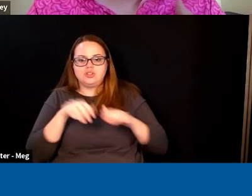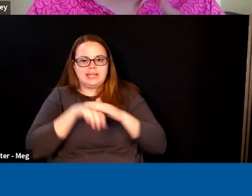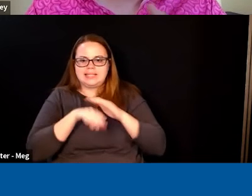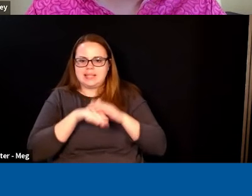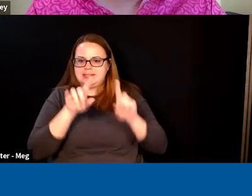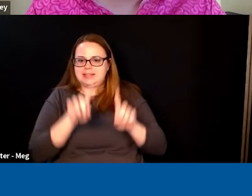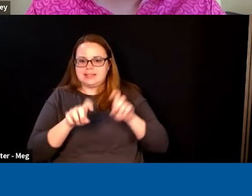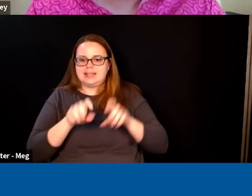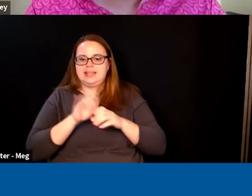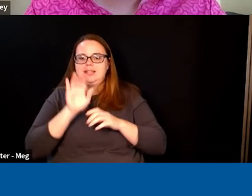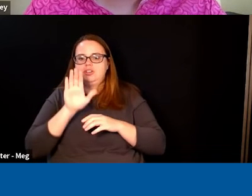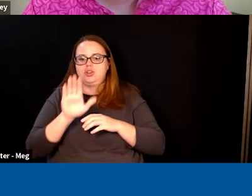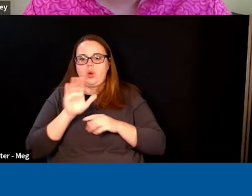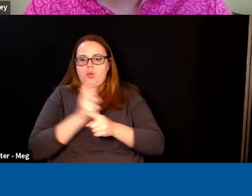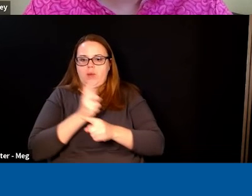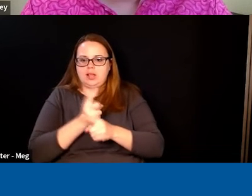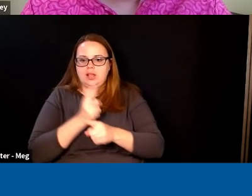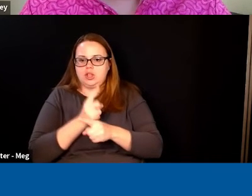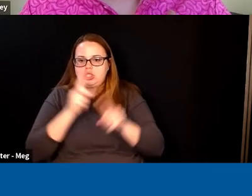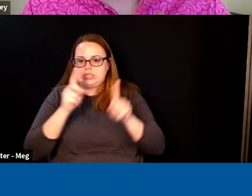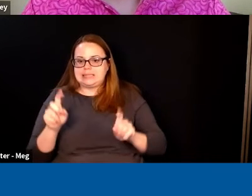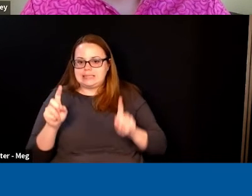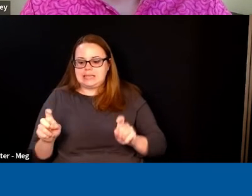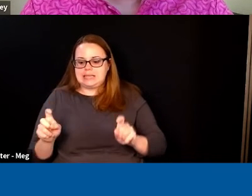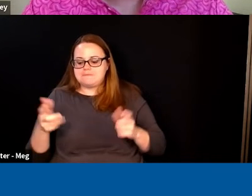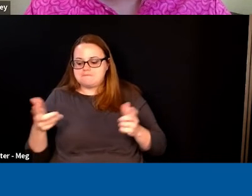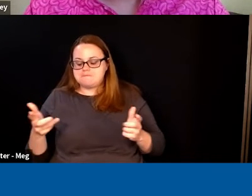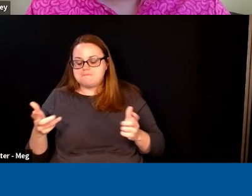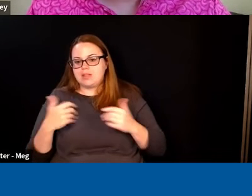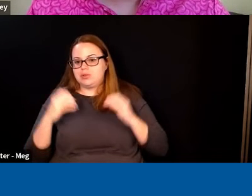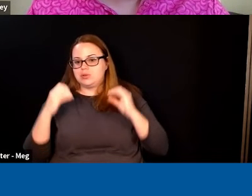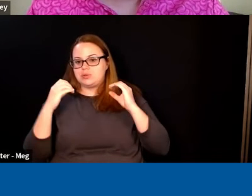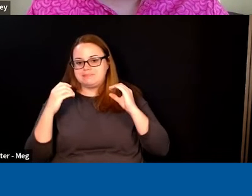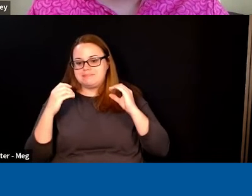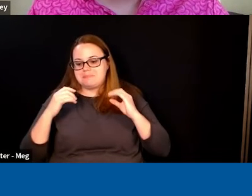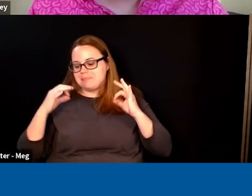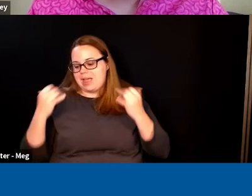in your like, regular testing, you know, there's no time like the present to get started.